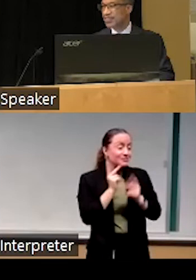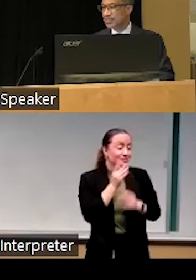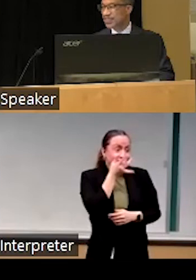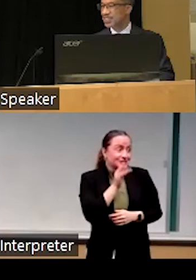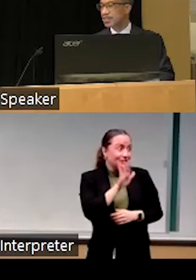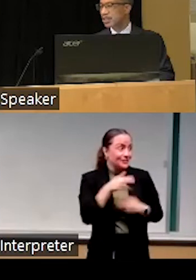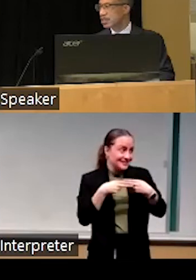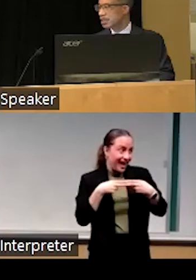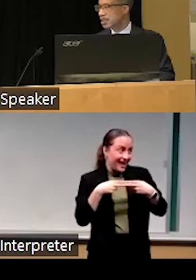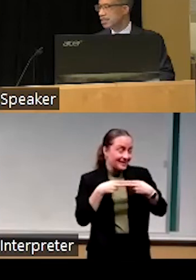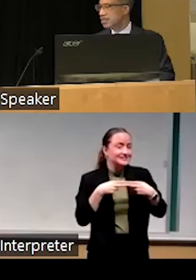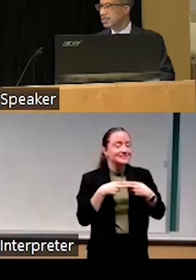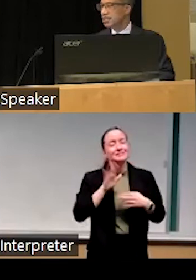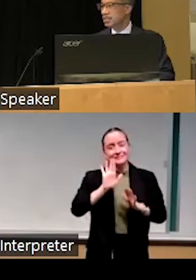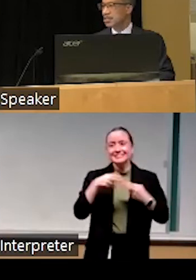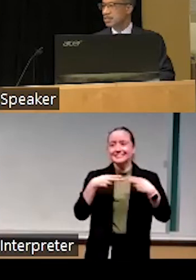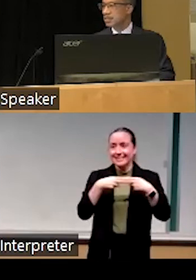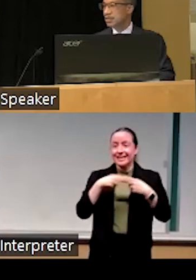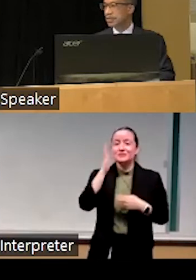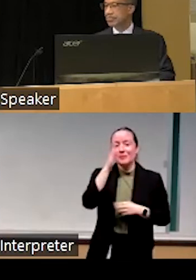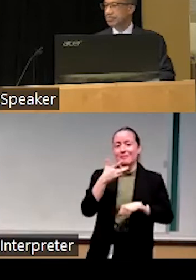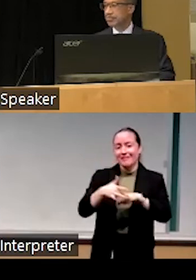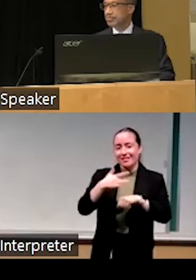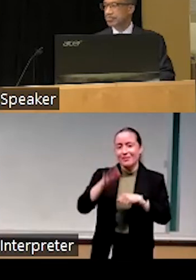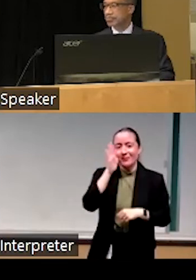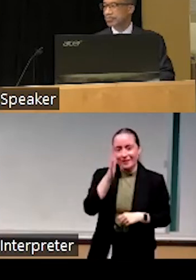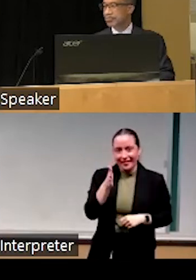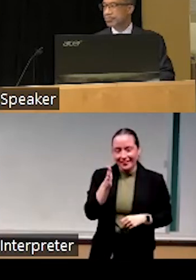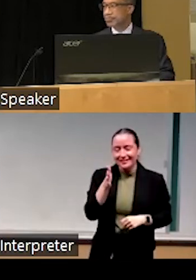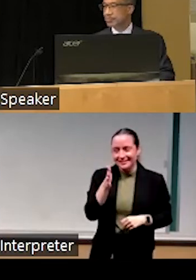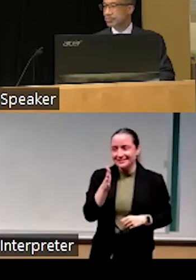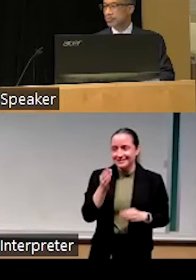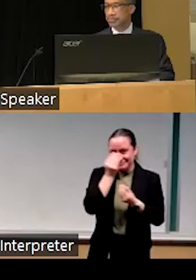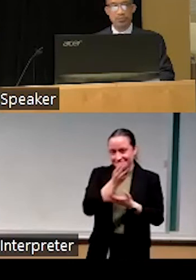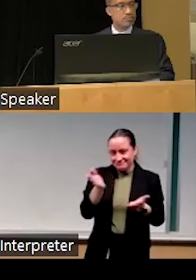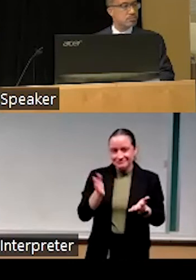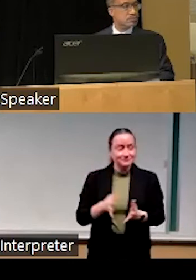to them as they make the request through the Q a line and tell us another question